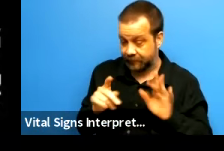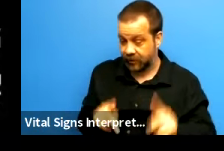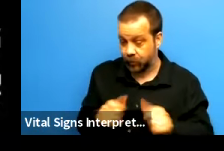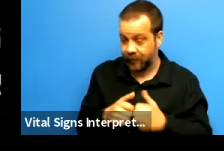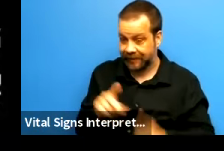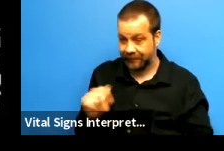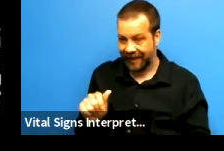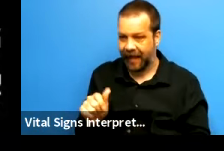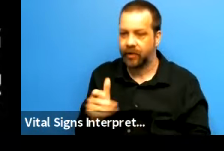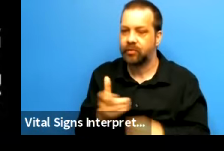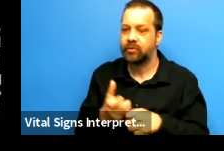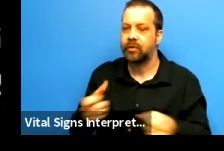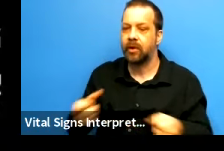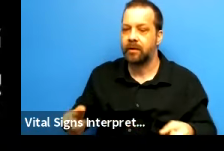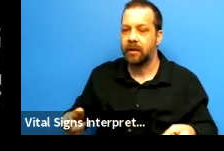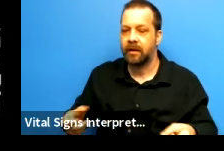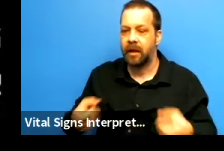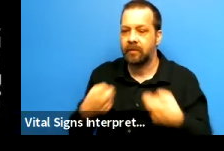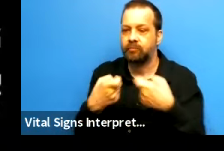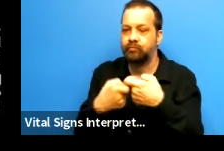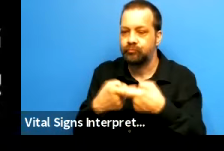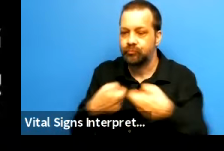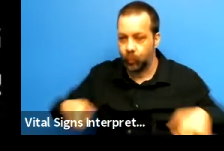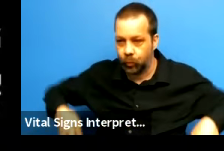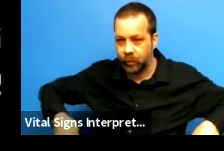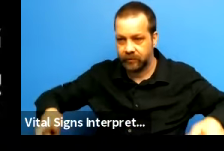and asks my thoughts about it.